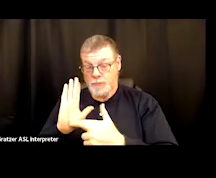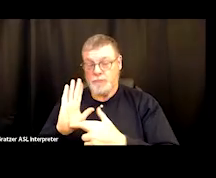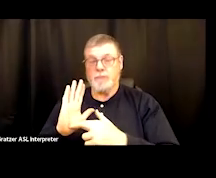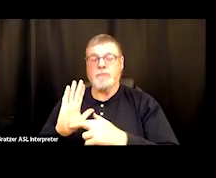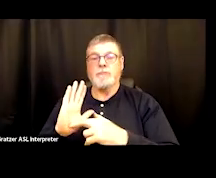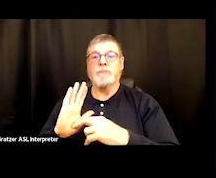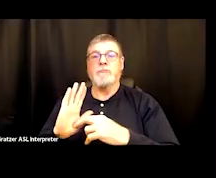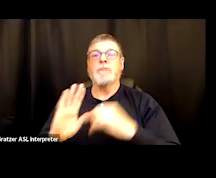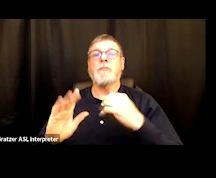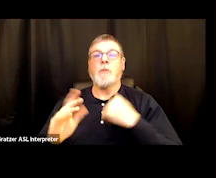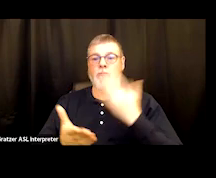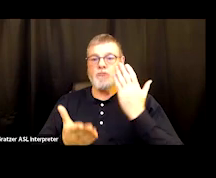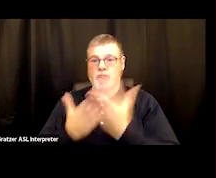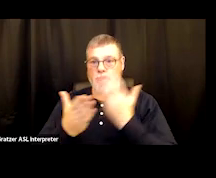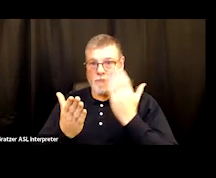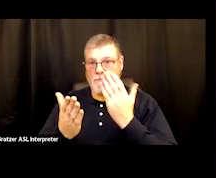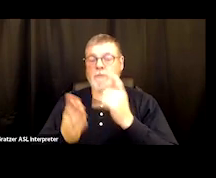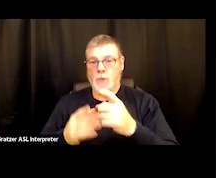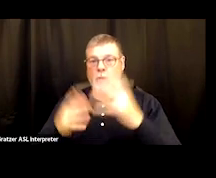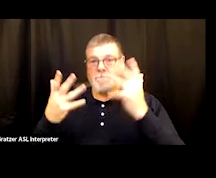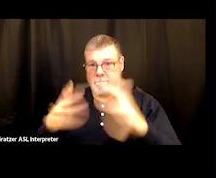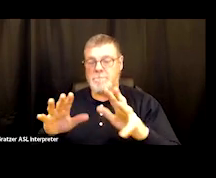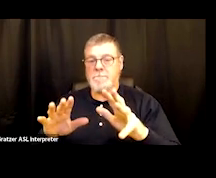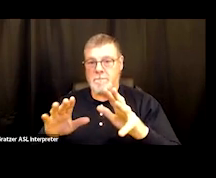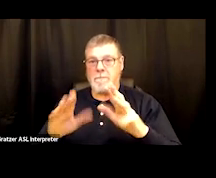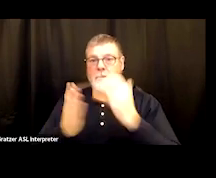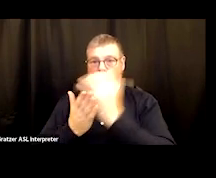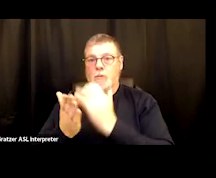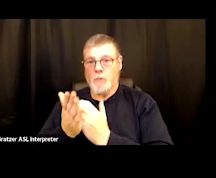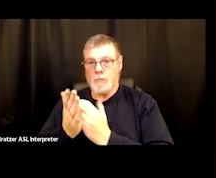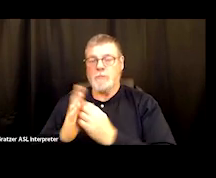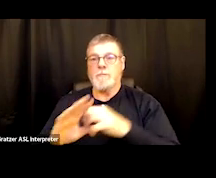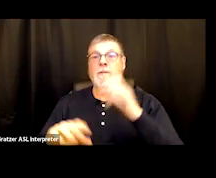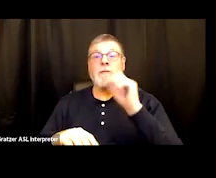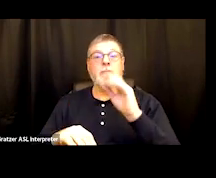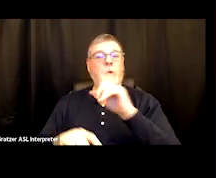we verify that you completed the SOAR online course. So only people that are SOAR trained